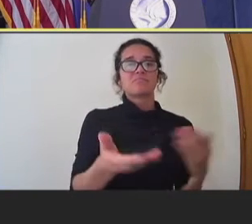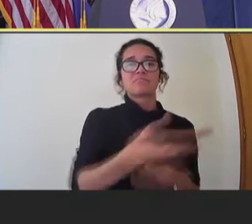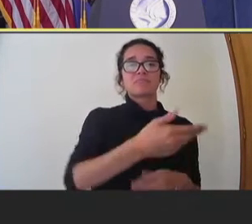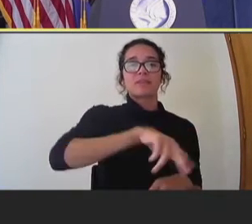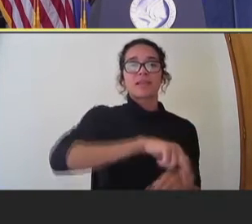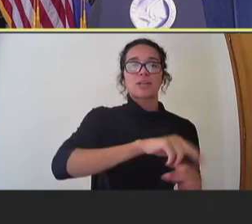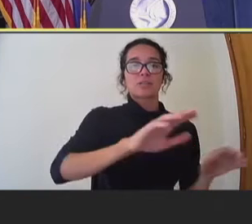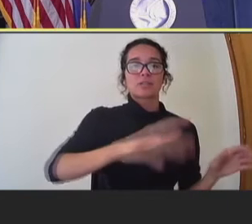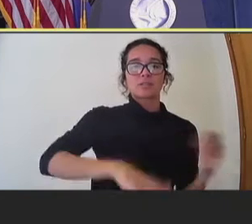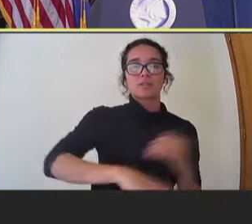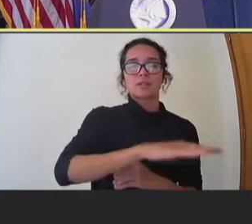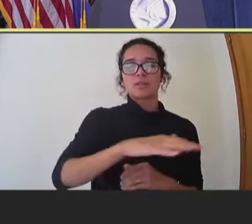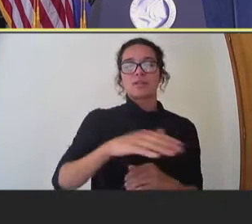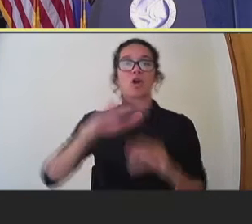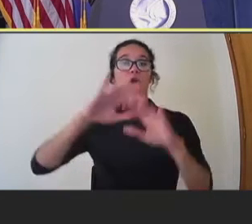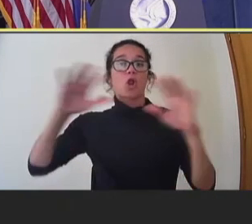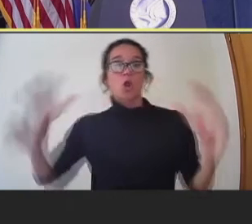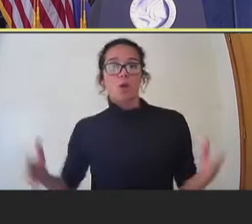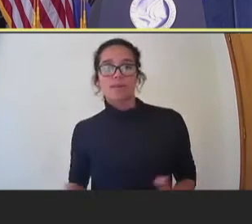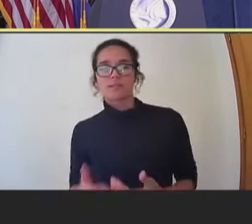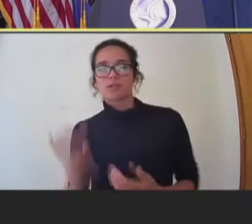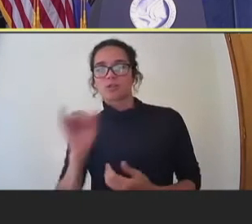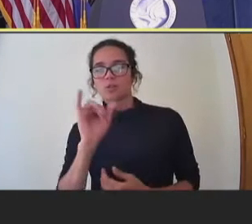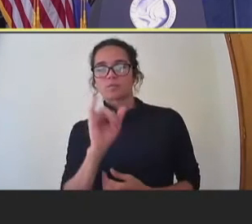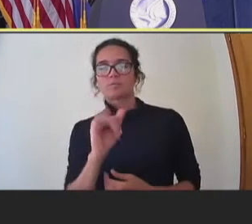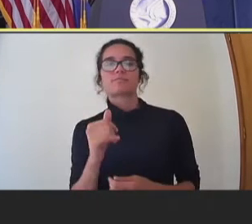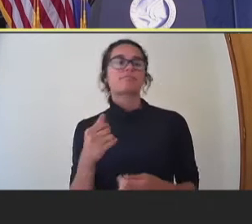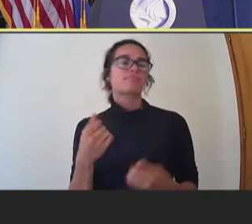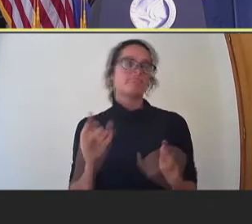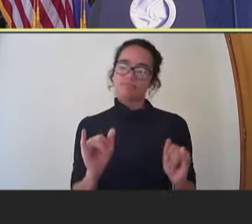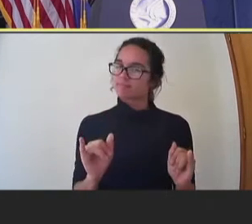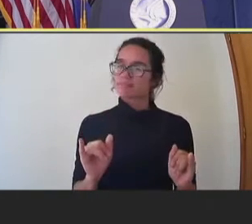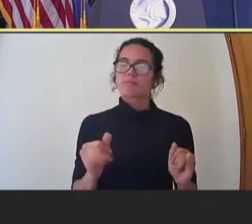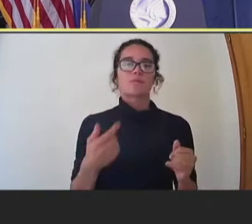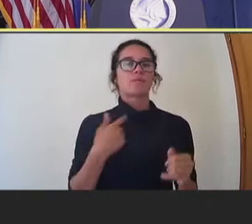of one of the most beneficial public health achievements, vaccinations,